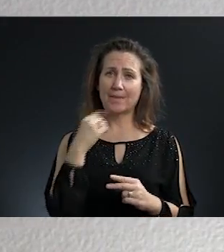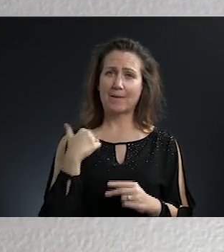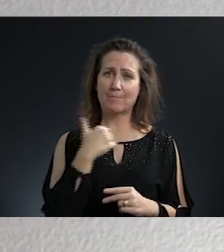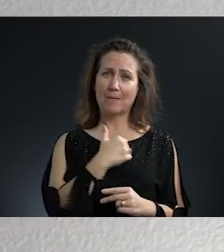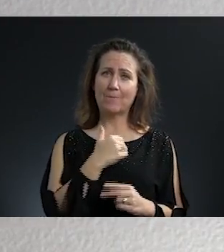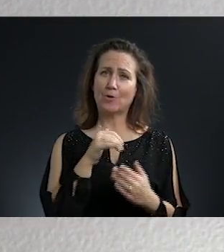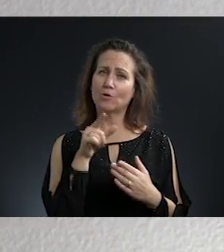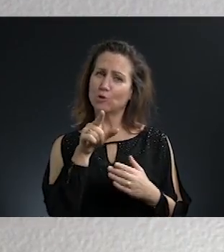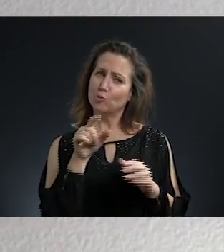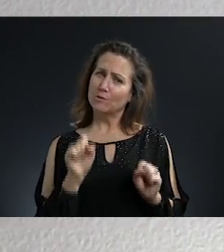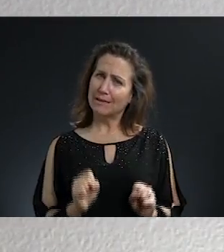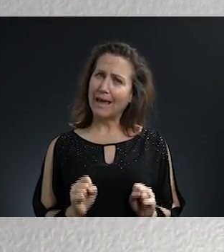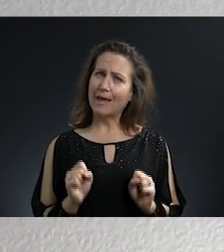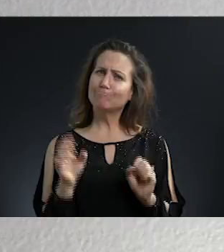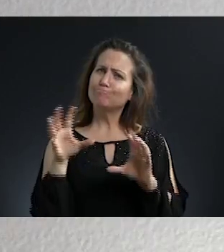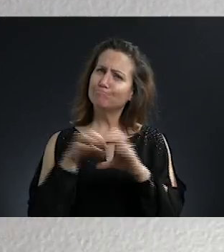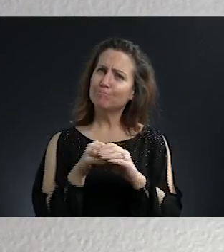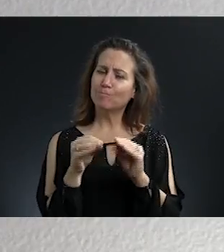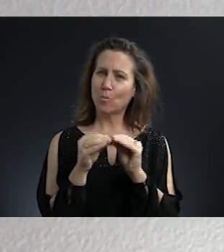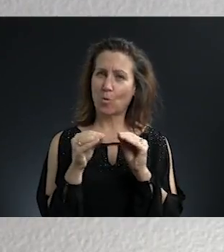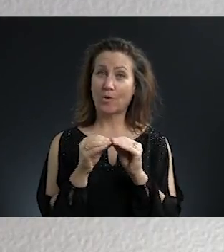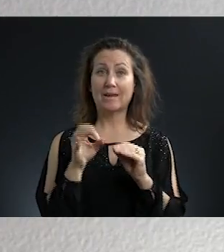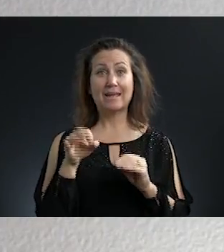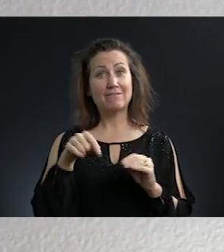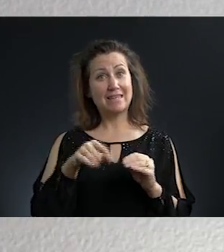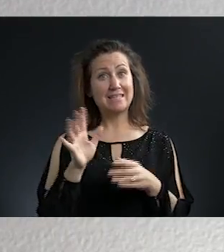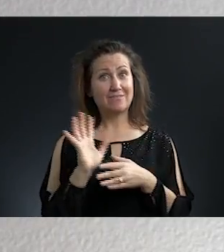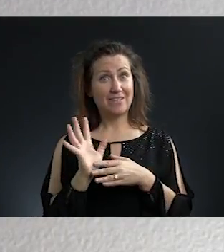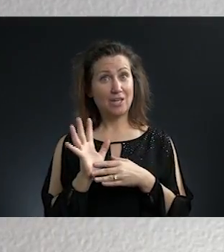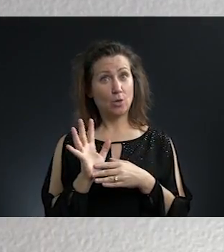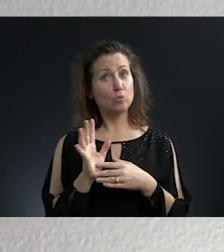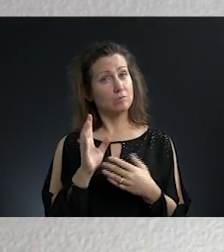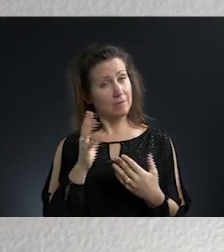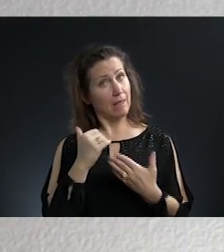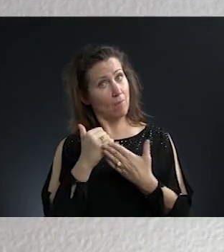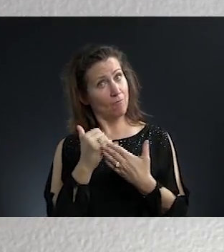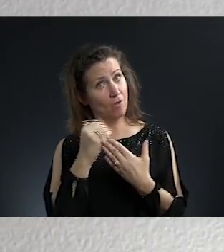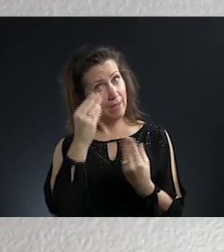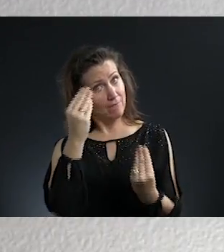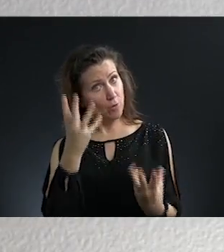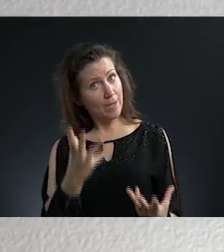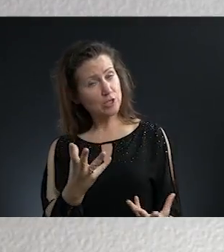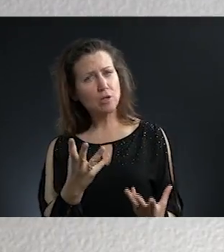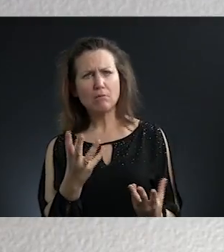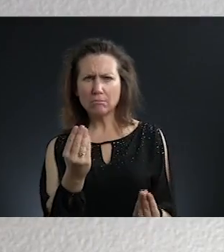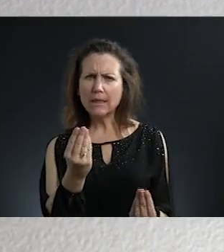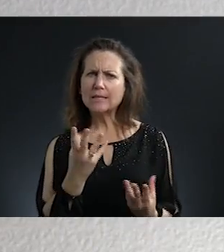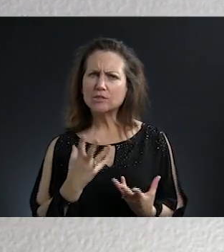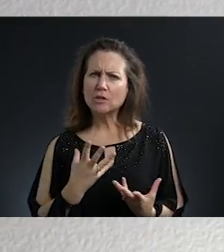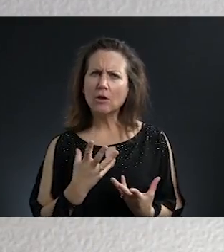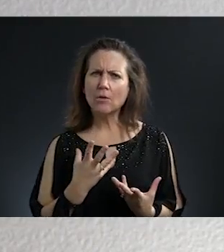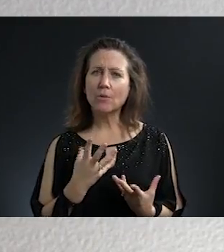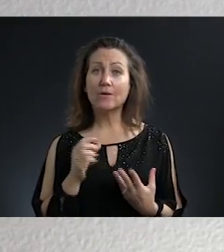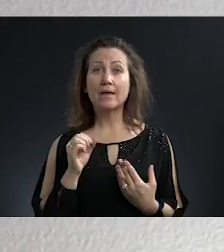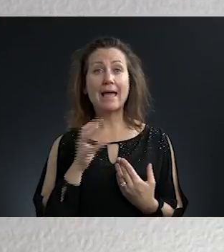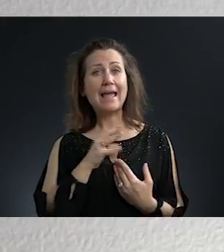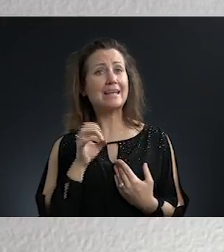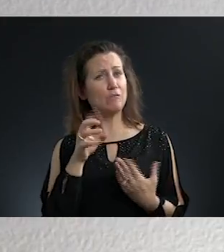If you do find these informational, please let us know and if there's anything that you think should be changed let us know that too